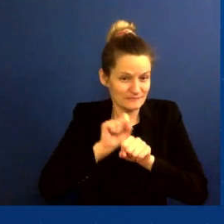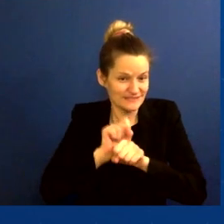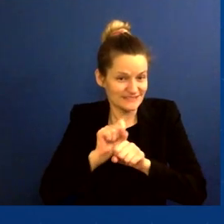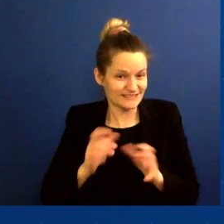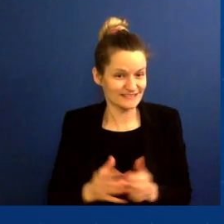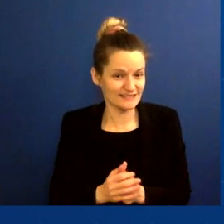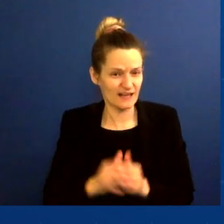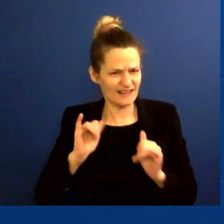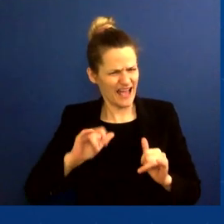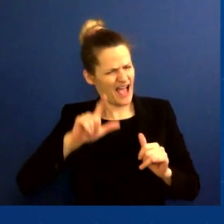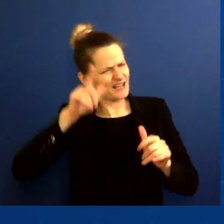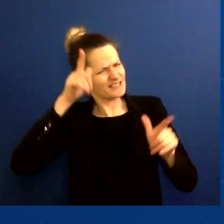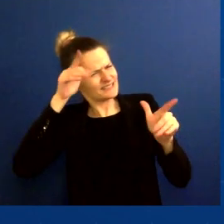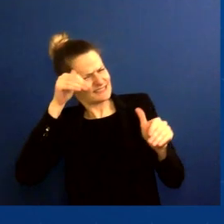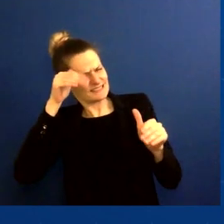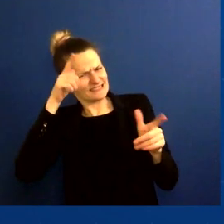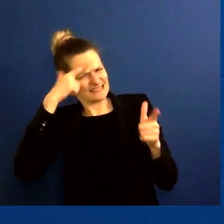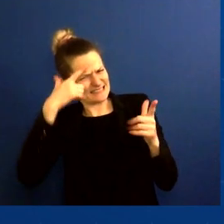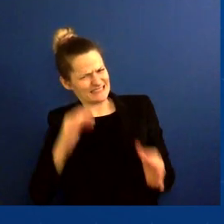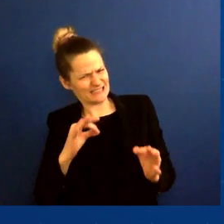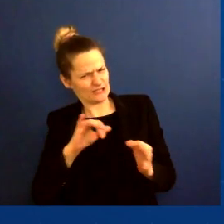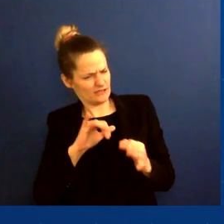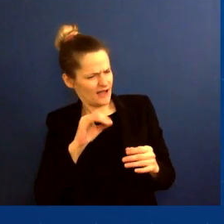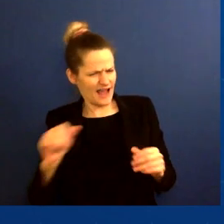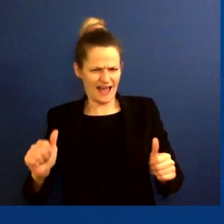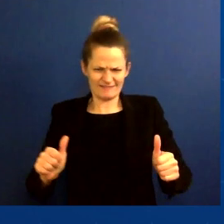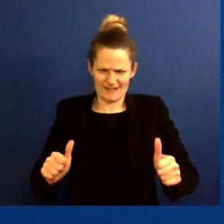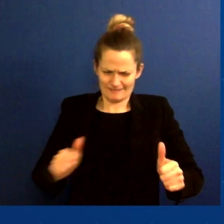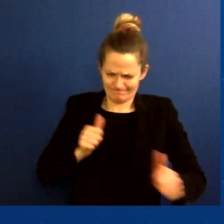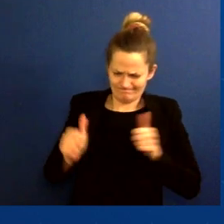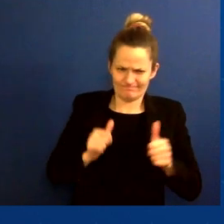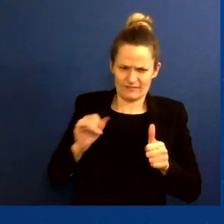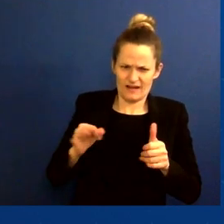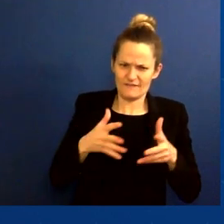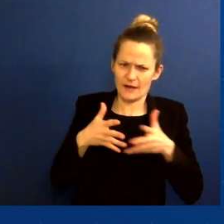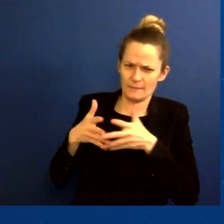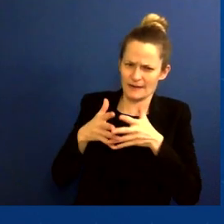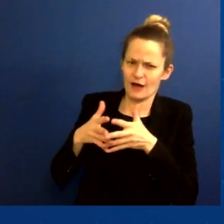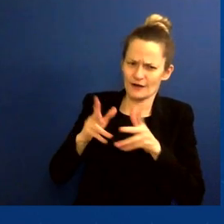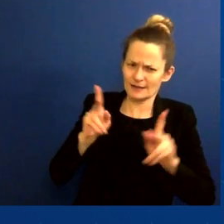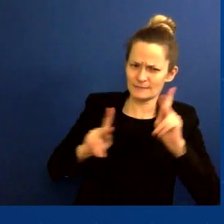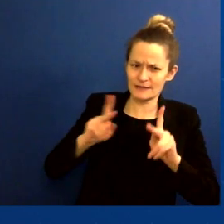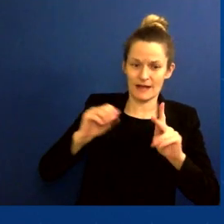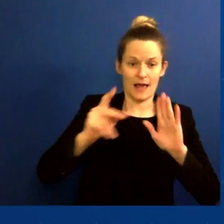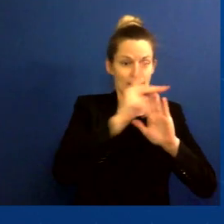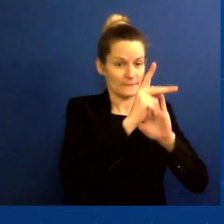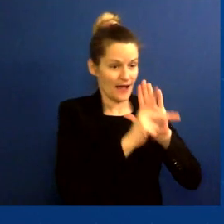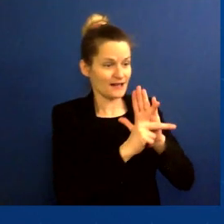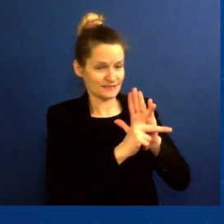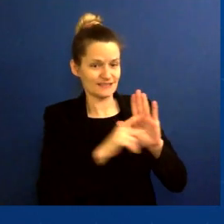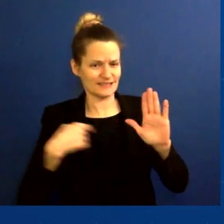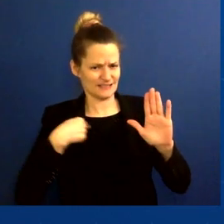and the policies of our administration. Our nation's economic recovery continues to be